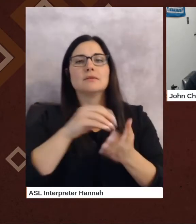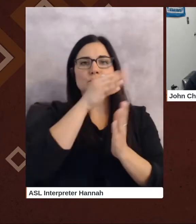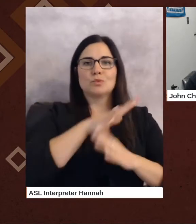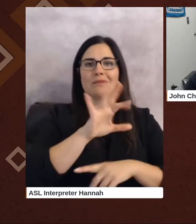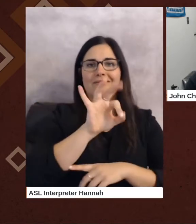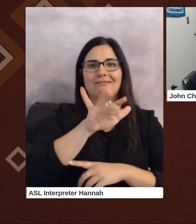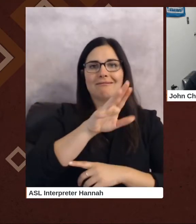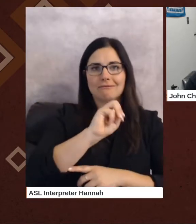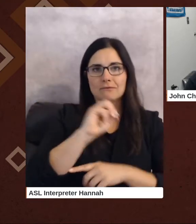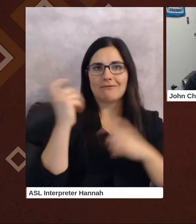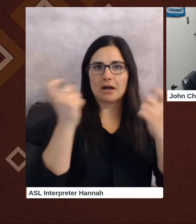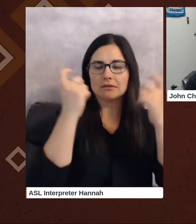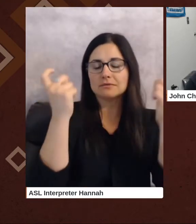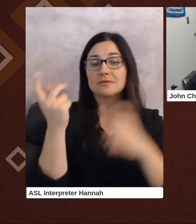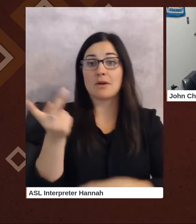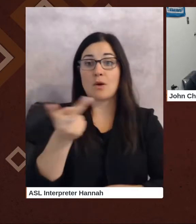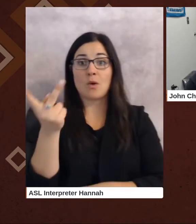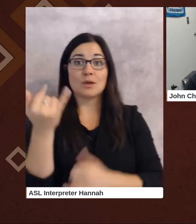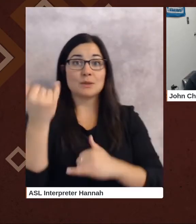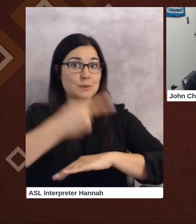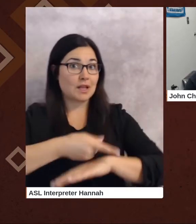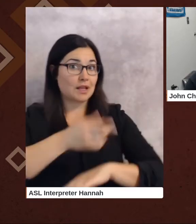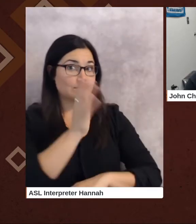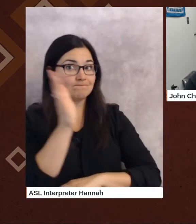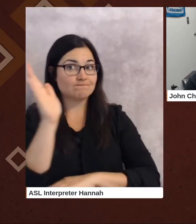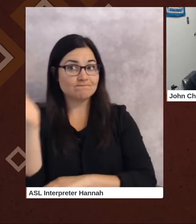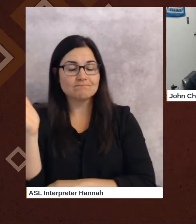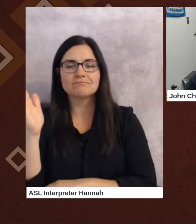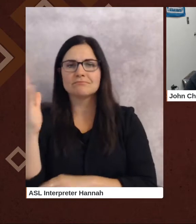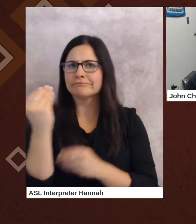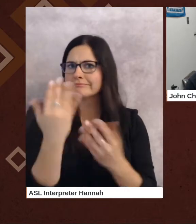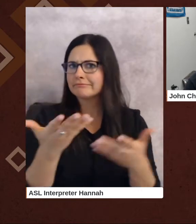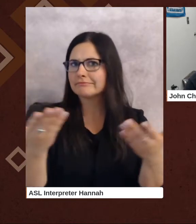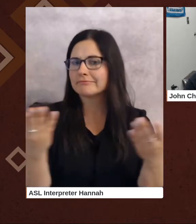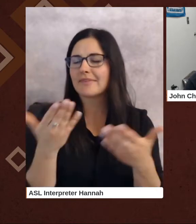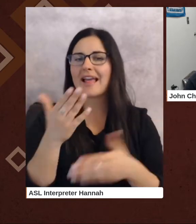So today they are here to present to you on the topic of anti-Asian violence,